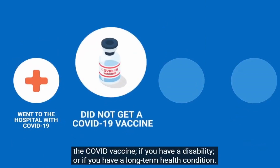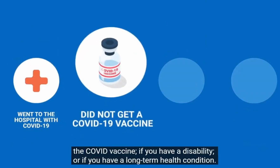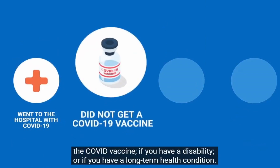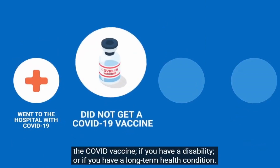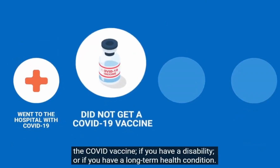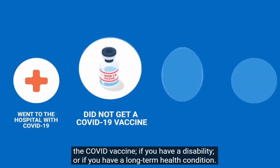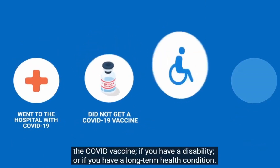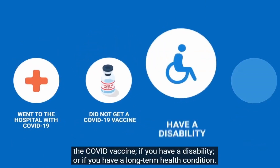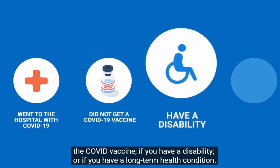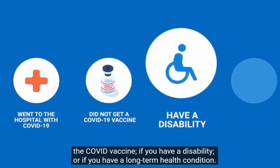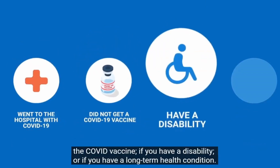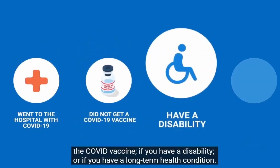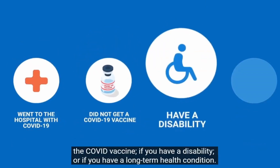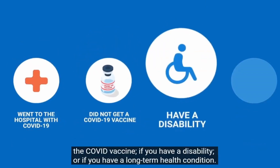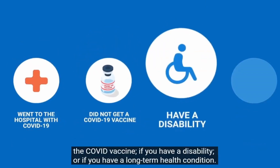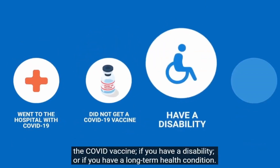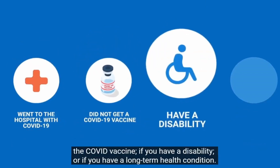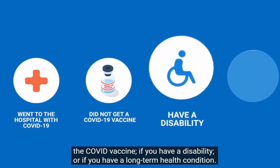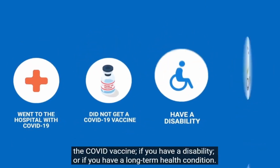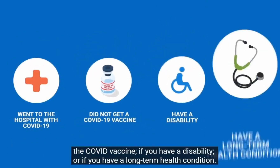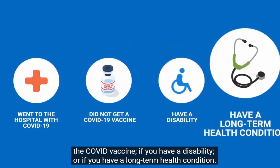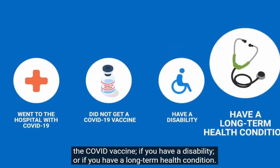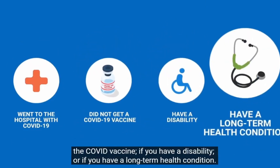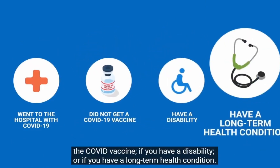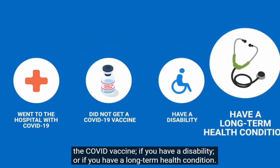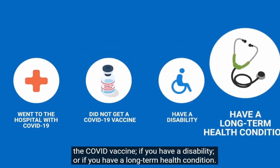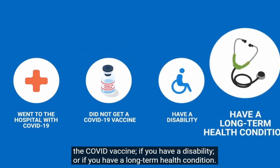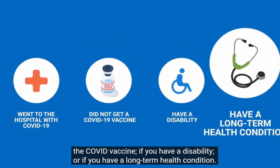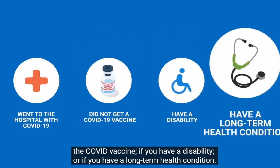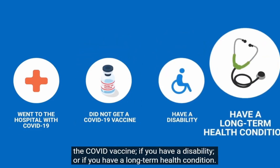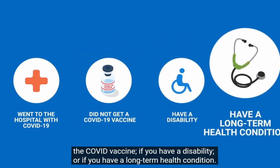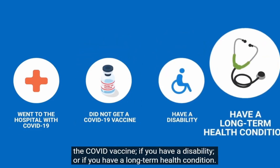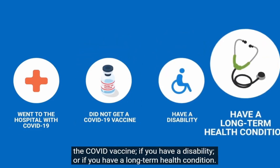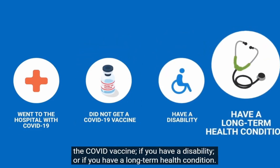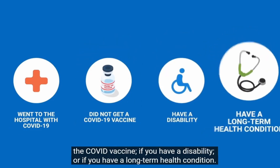you have a disability or if you have a long-term health condition.